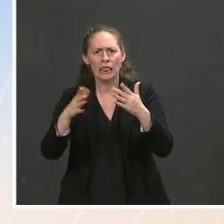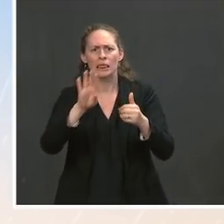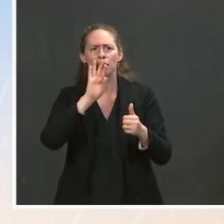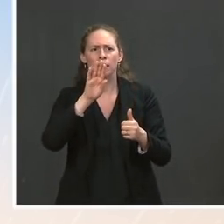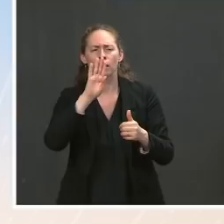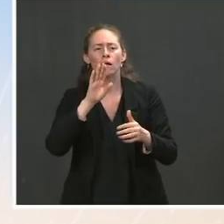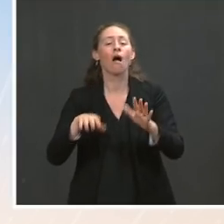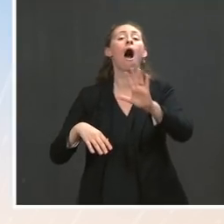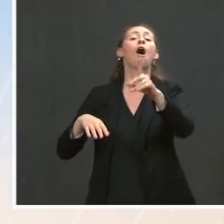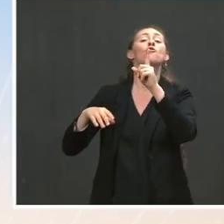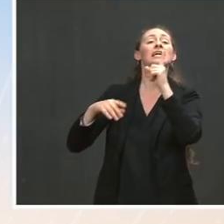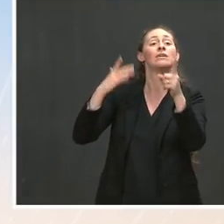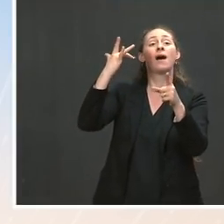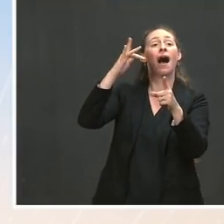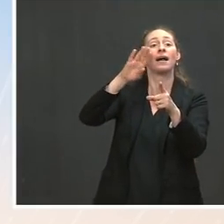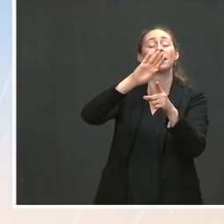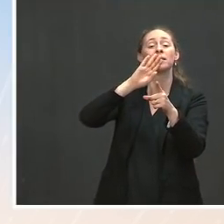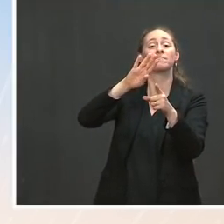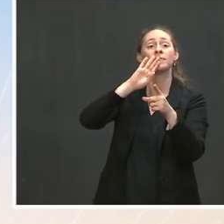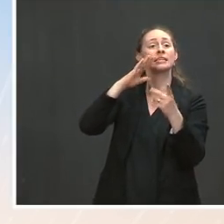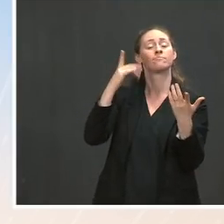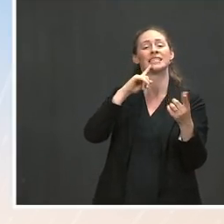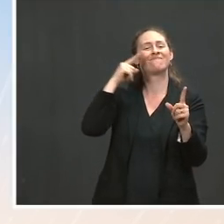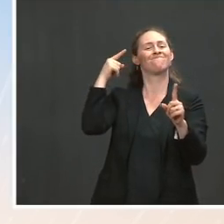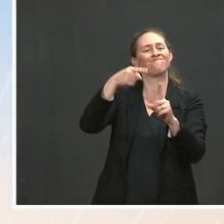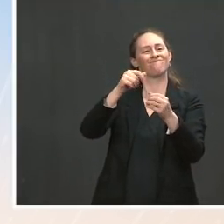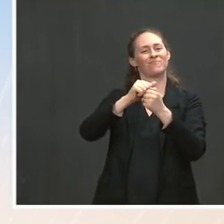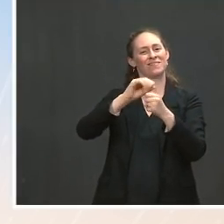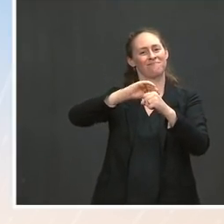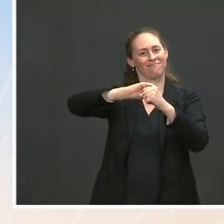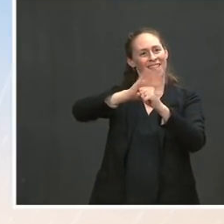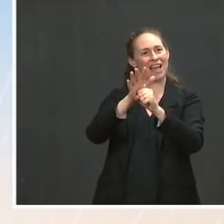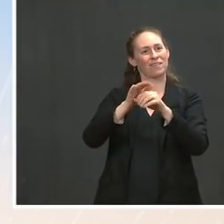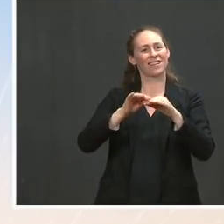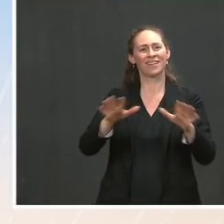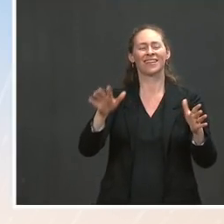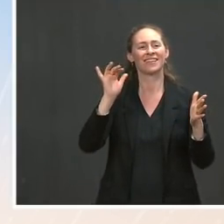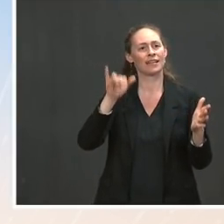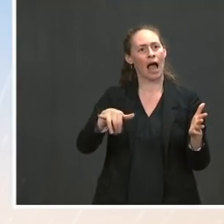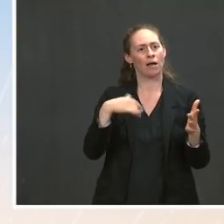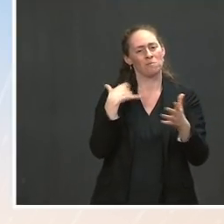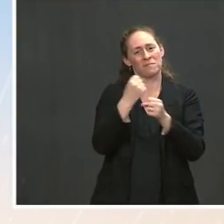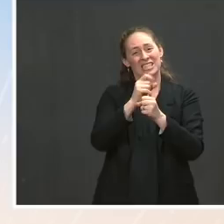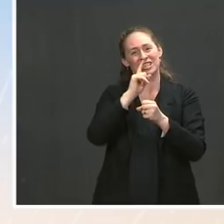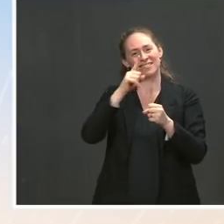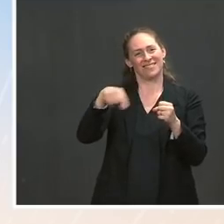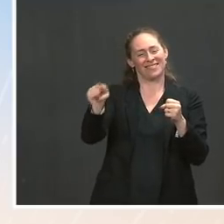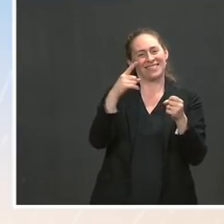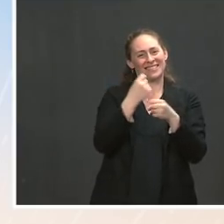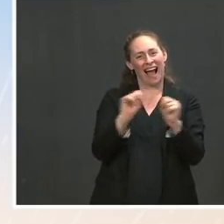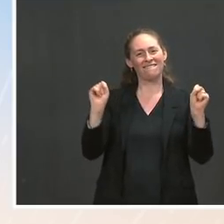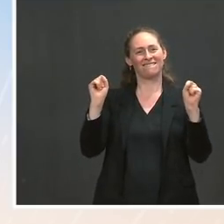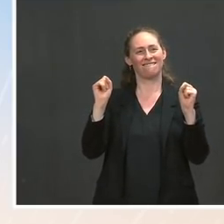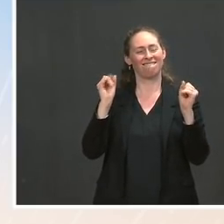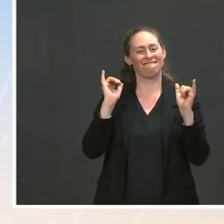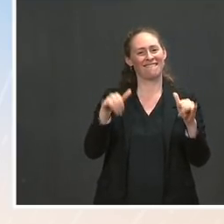I think we're going to have to move on. Go ahead. The Press: A couple of COVID questions, Jen. Since January, the number of Americans